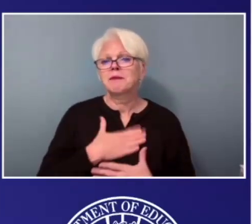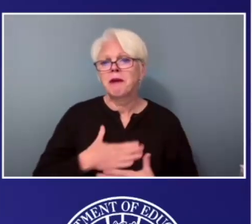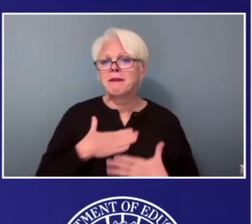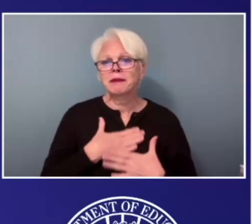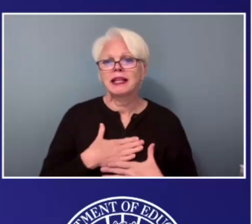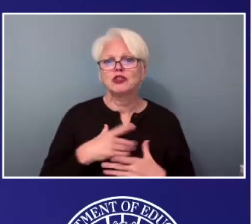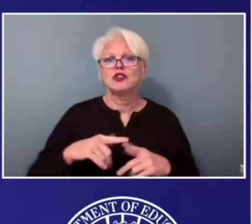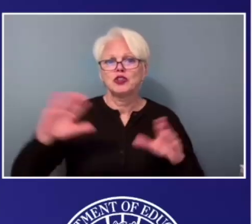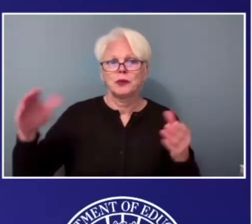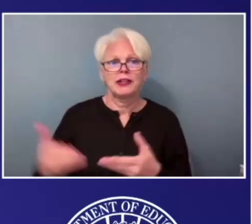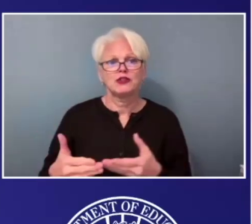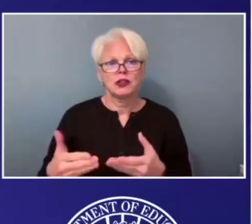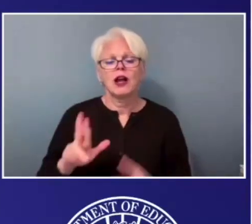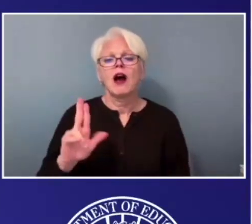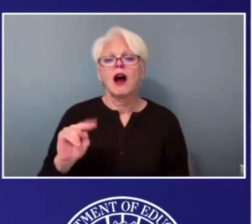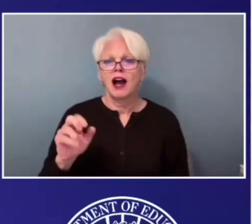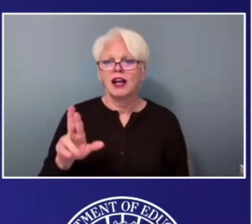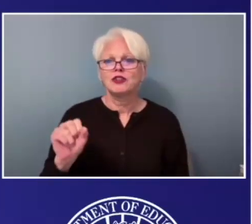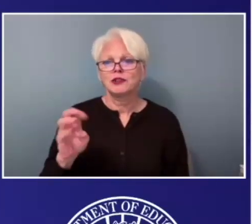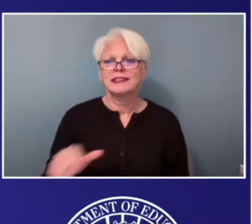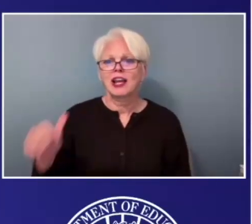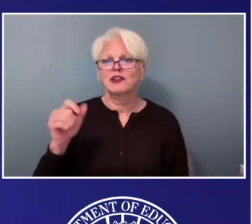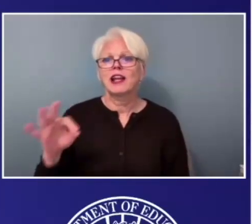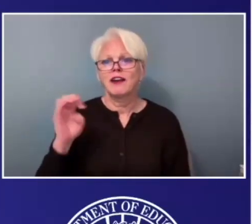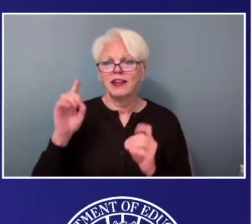introduce the Undersecretary of Education, Nicholas Kent.